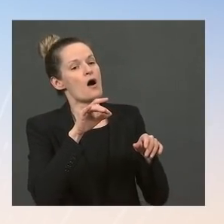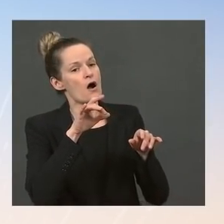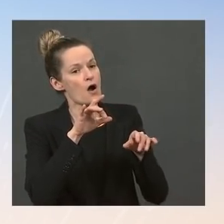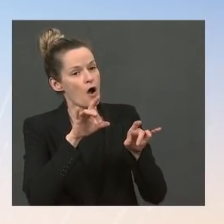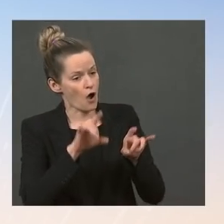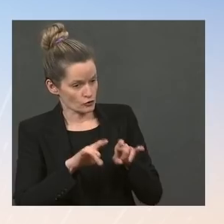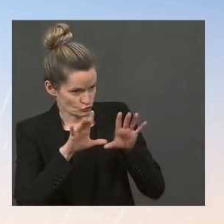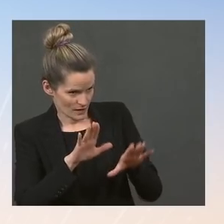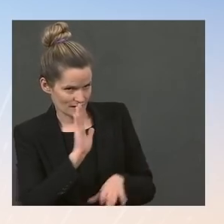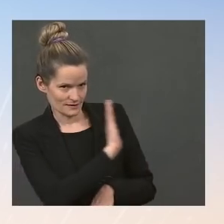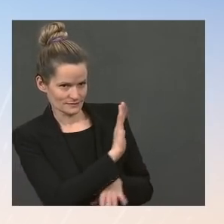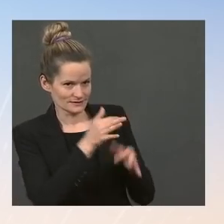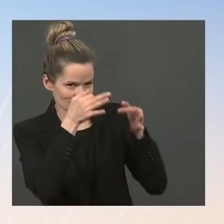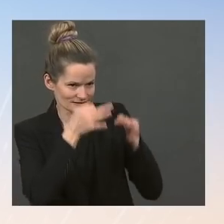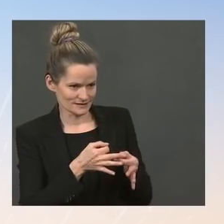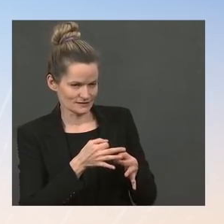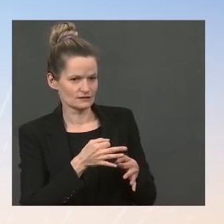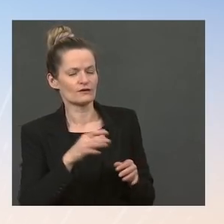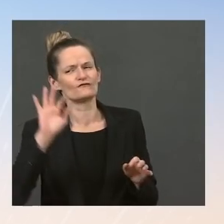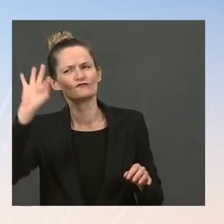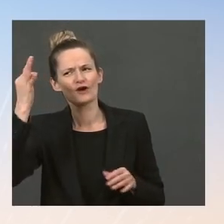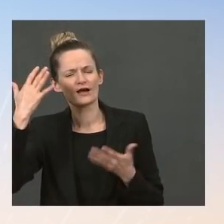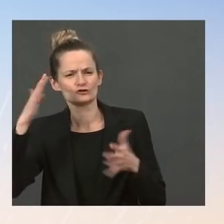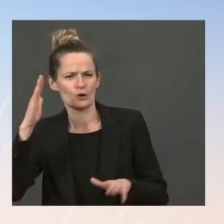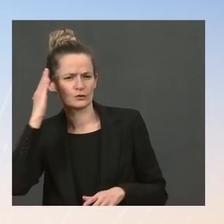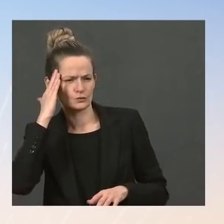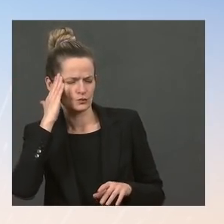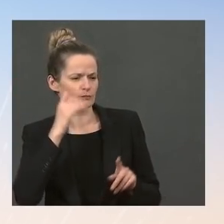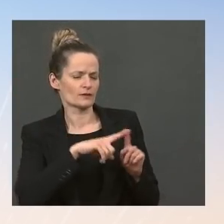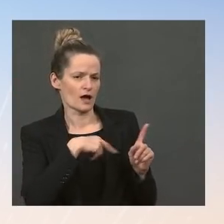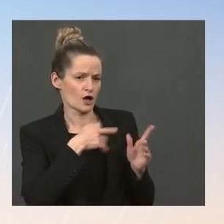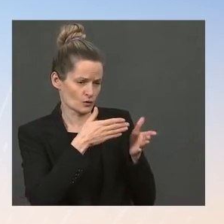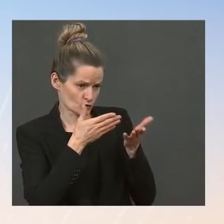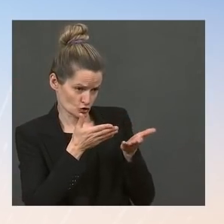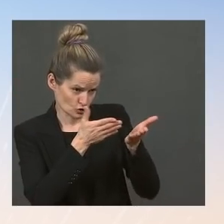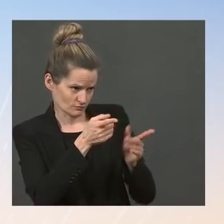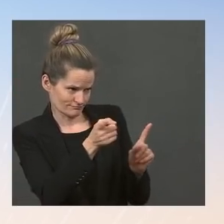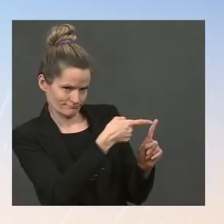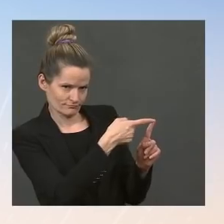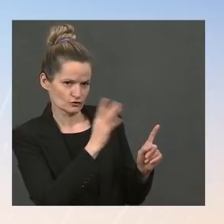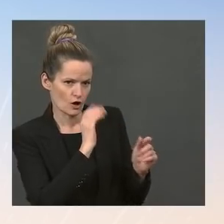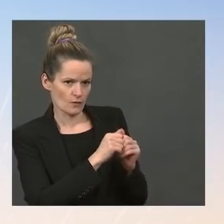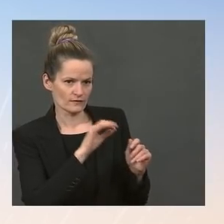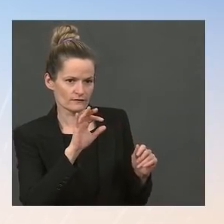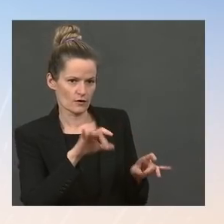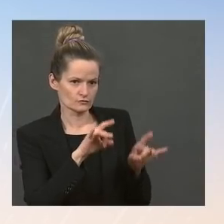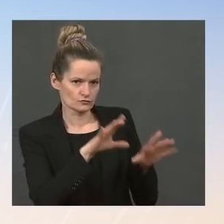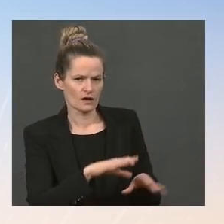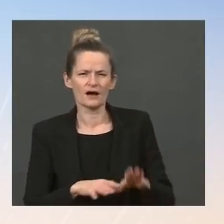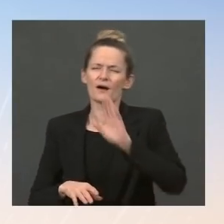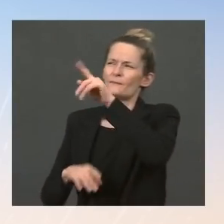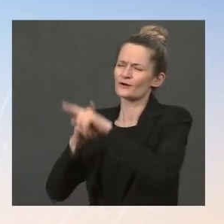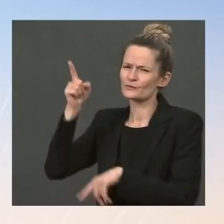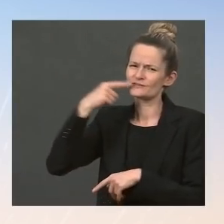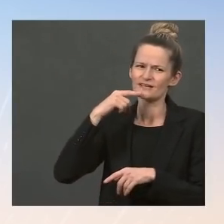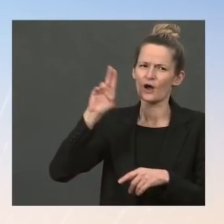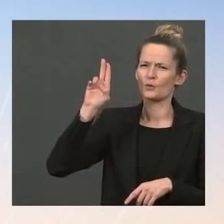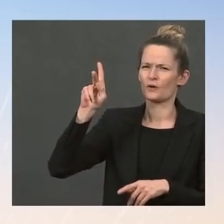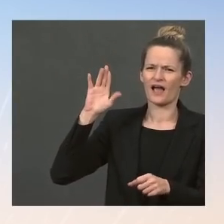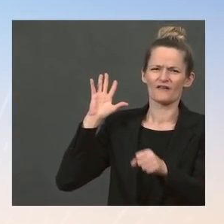The Press: So, I mean, but if you're the U.S., you're involved here -- we saw the UK also involved -- why couldn't the administration, you know, not just inform,